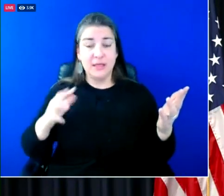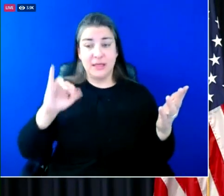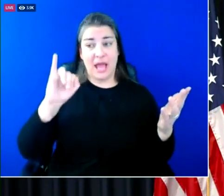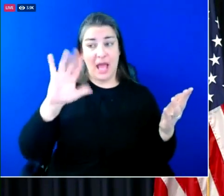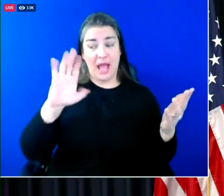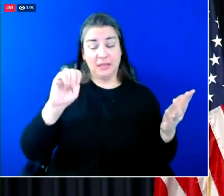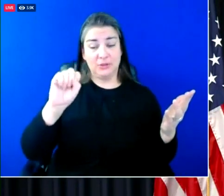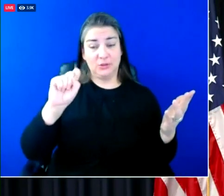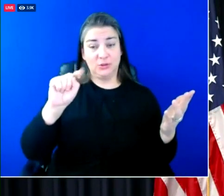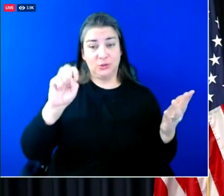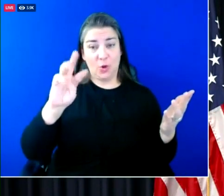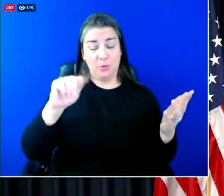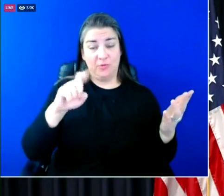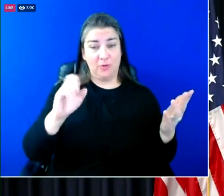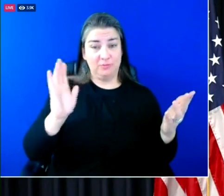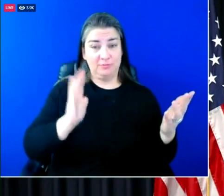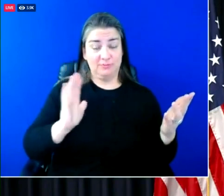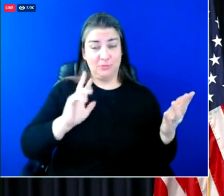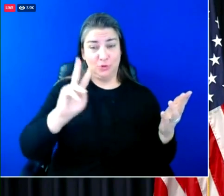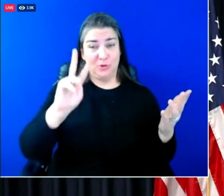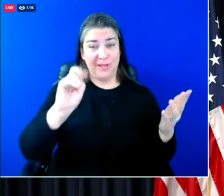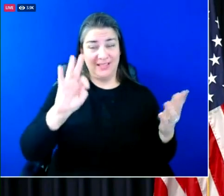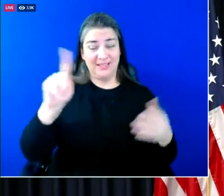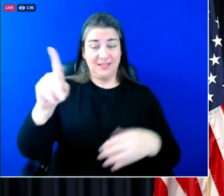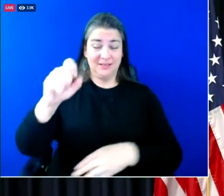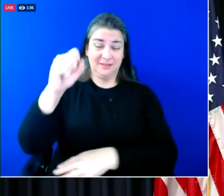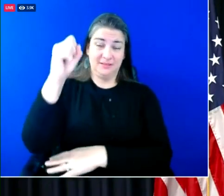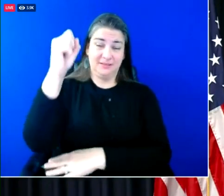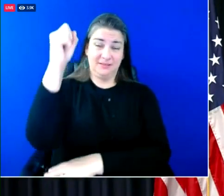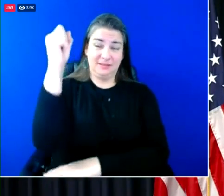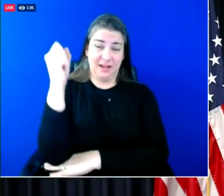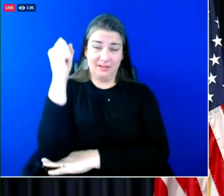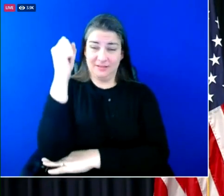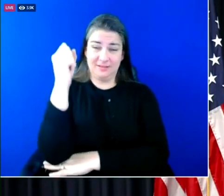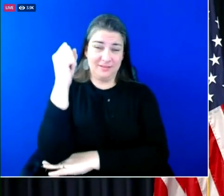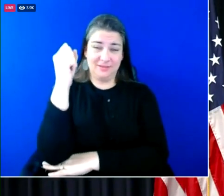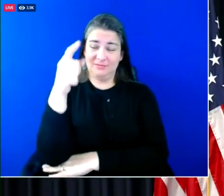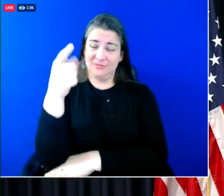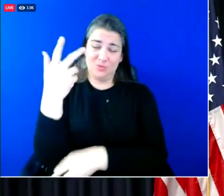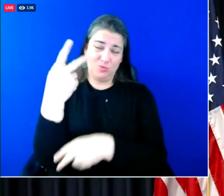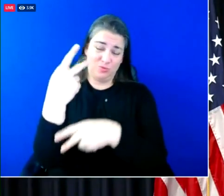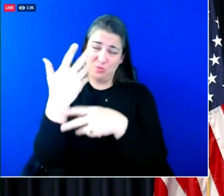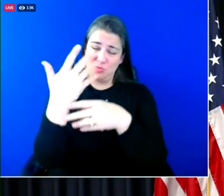benchmark for the state of Kentucky. The disaster recovery and the amount of